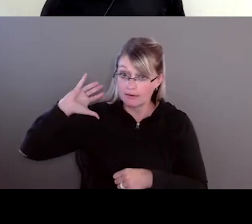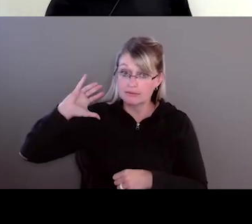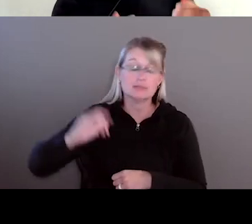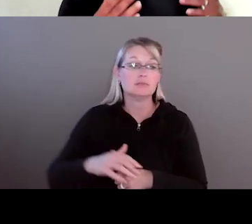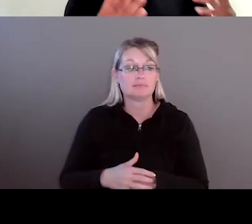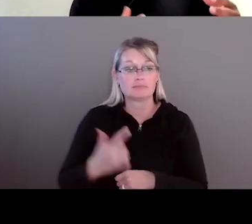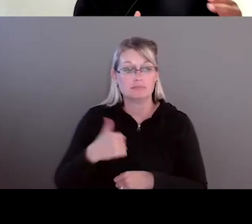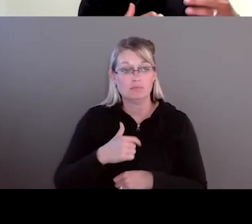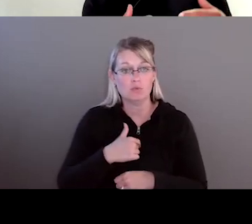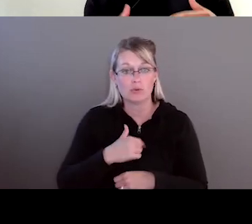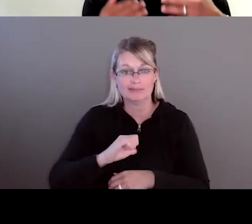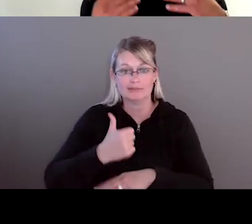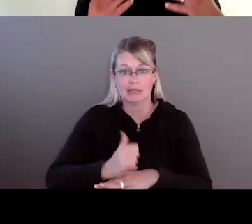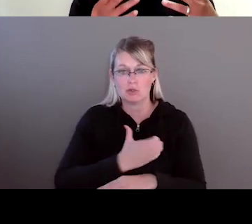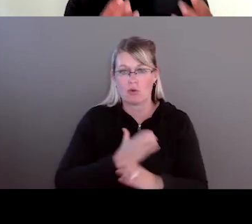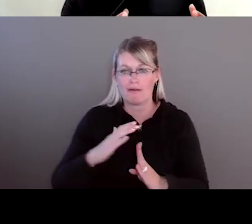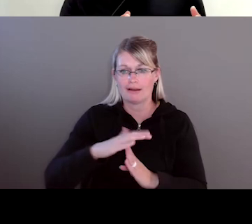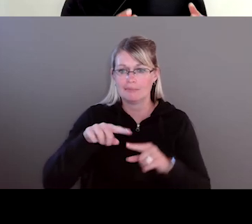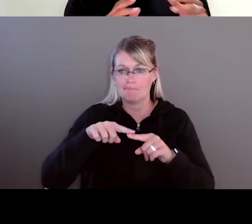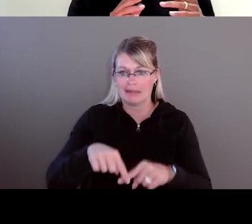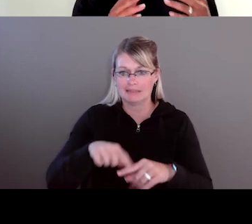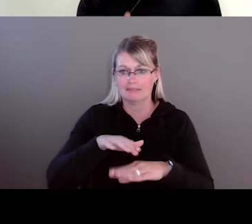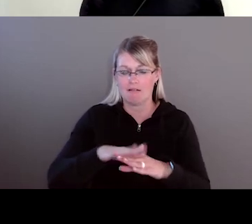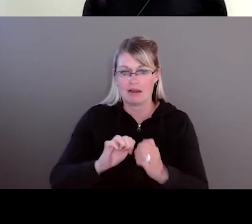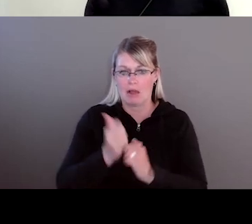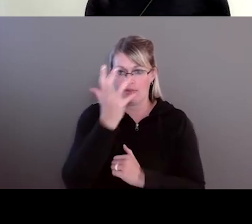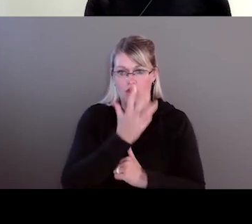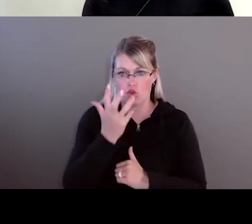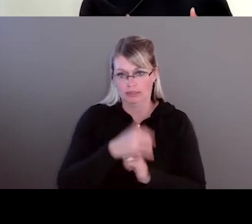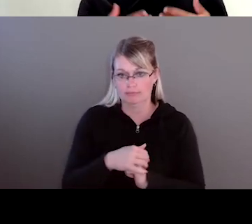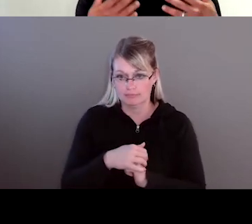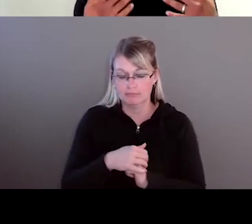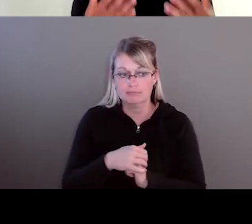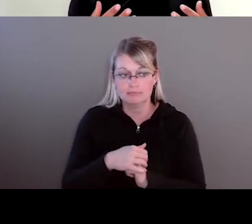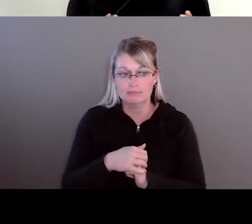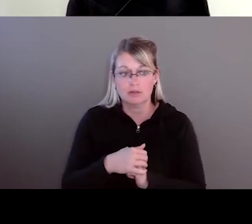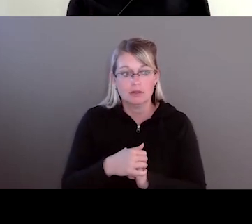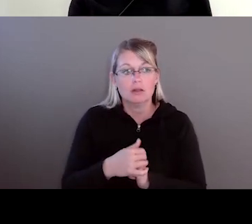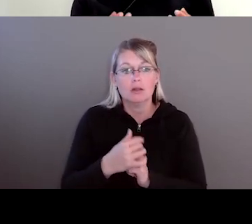we would establish our headings based on how they looked. The heading that you want to have